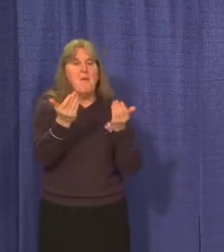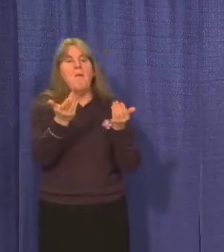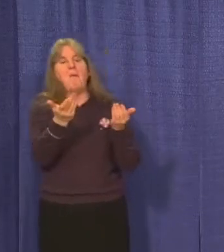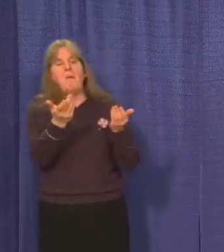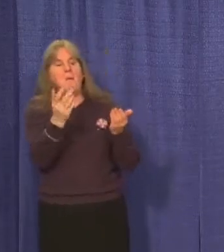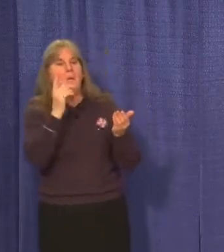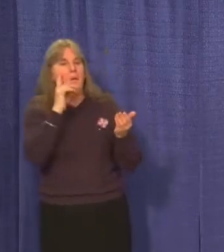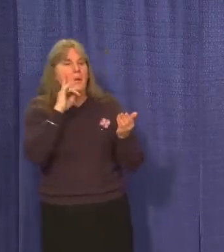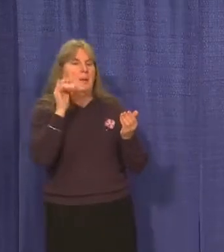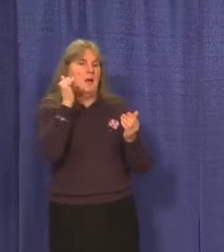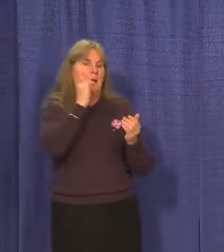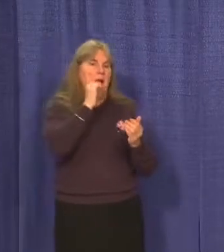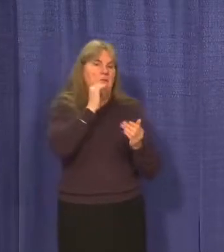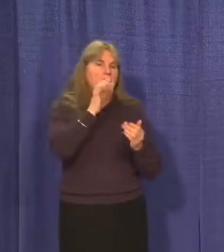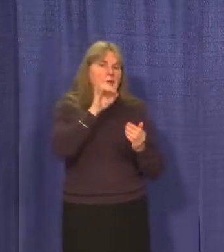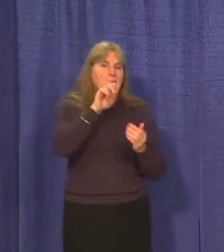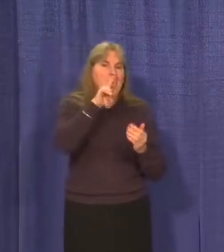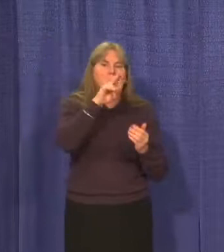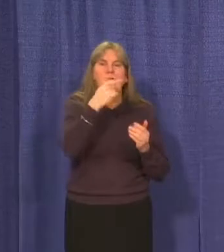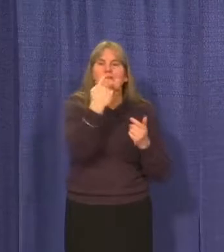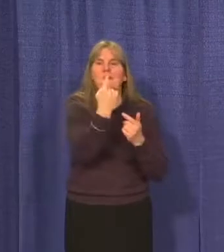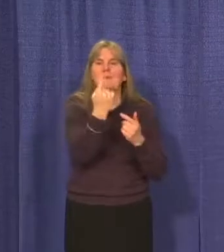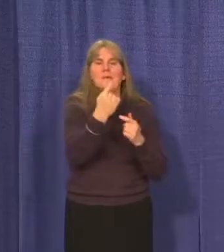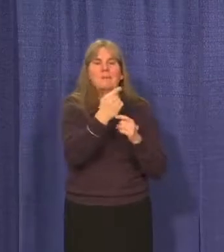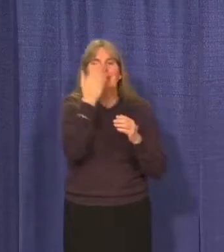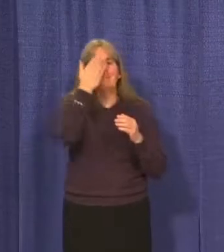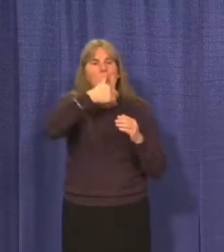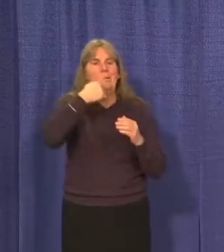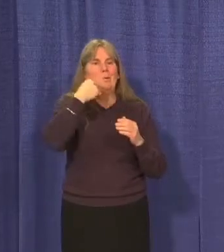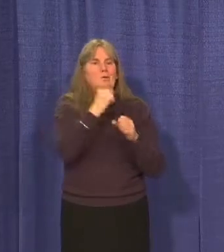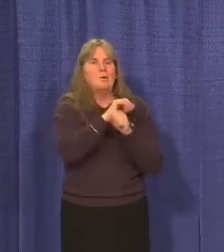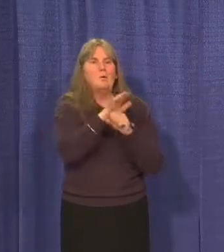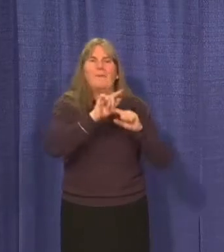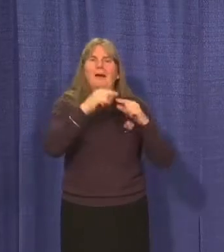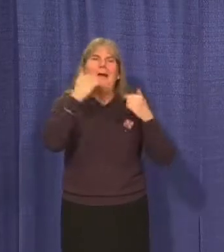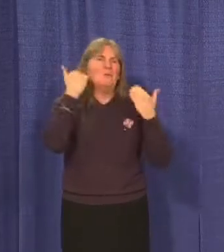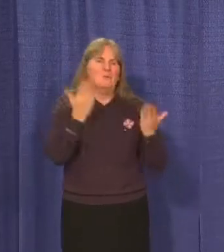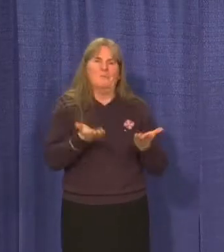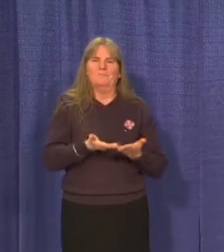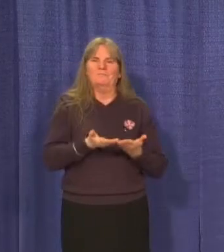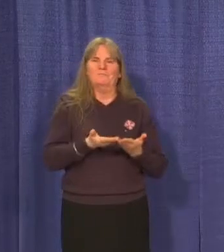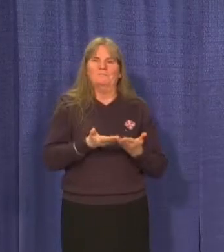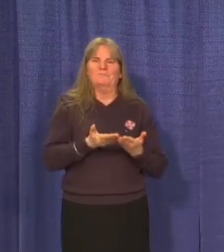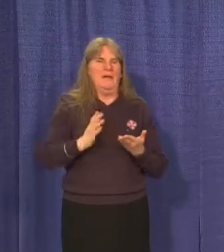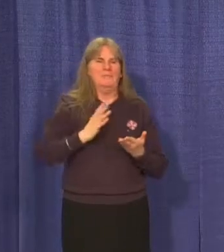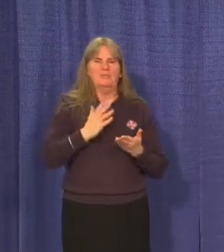treated as I kind of everyday influence illness and not otherwise recognized.